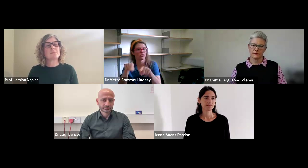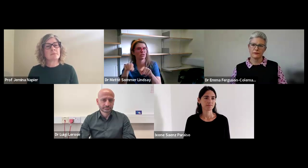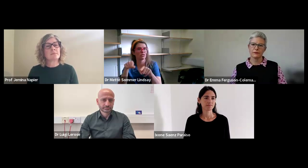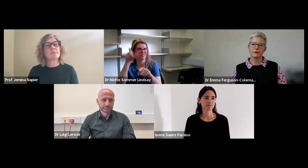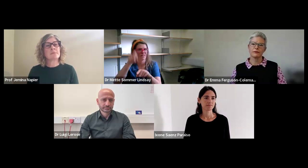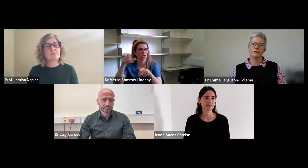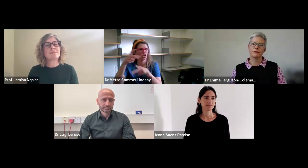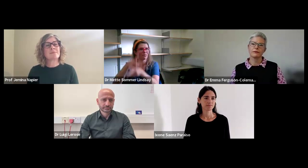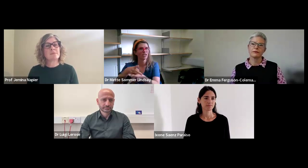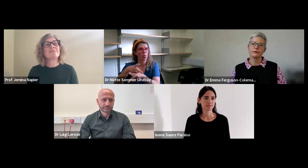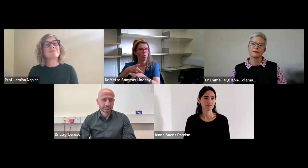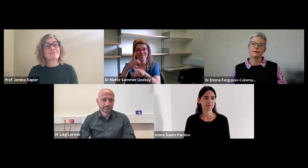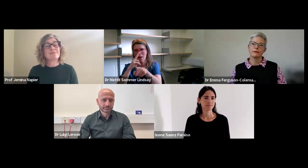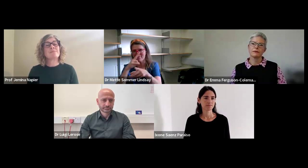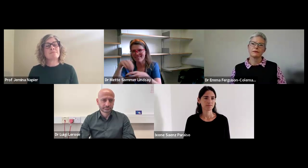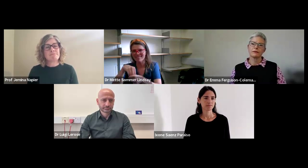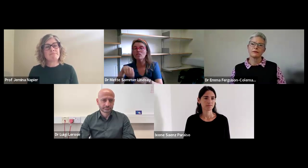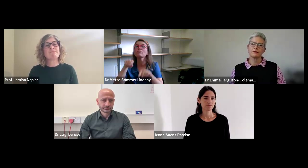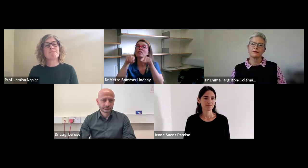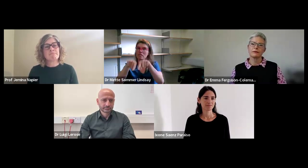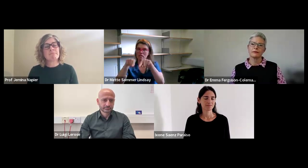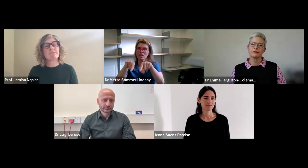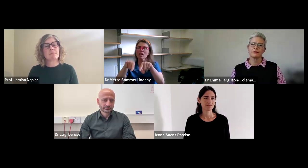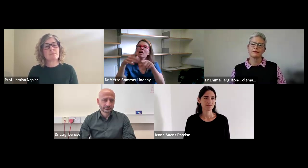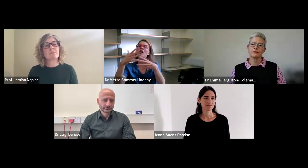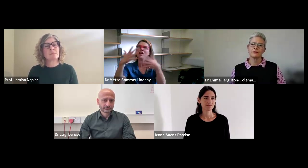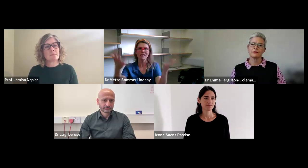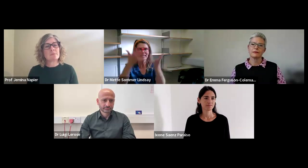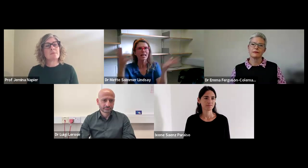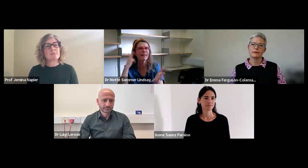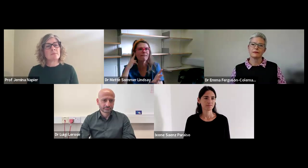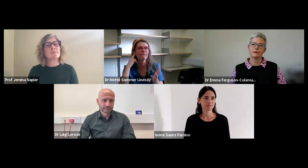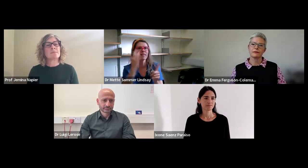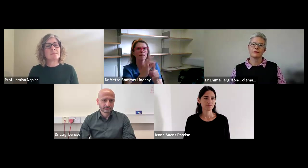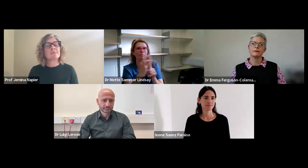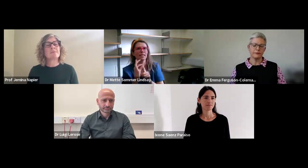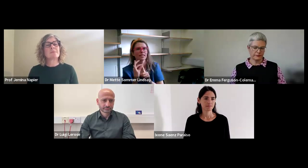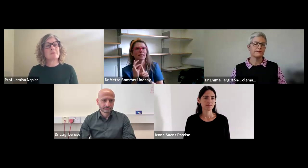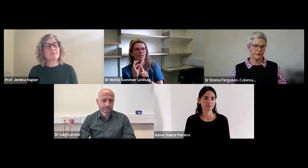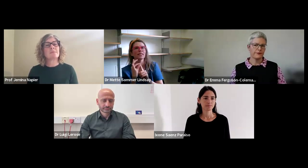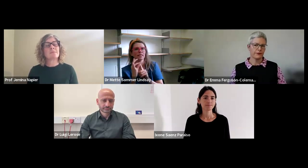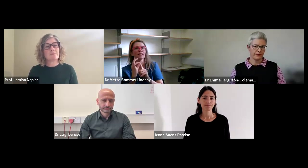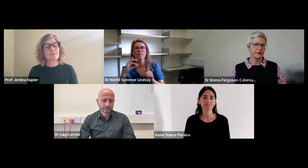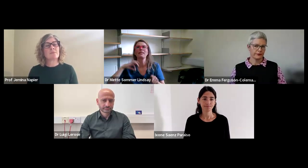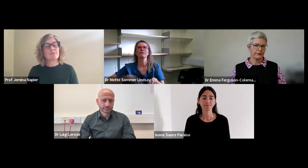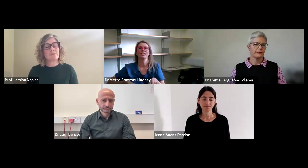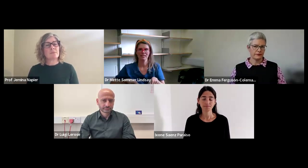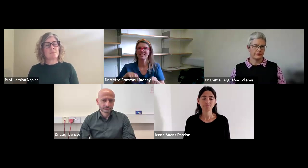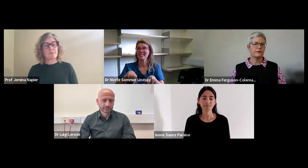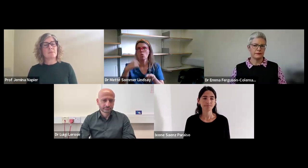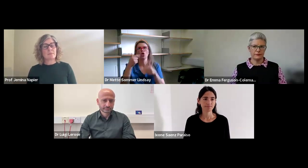That's the most important thing. I mean Jemina was one of my supervisors but I mean during that,